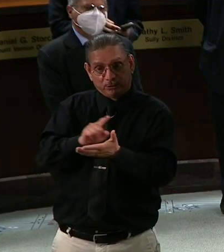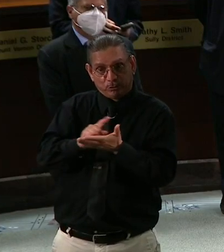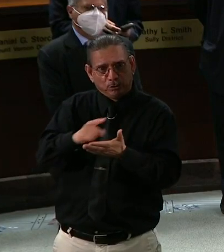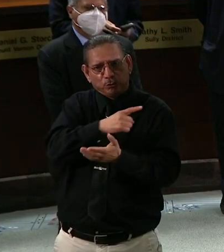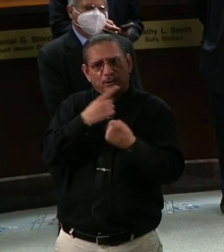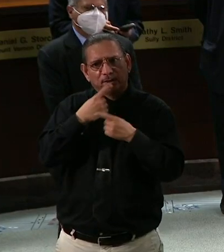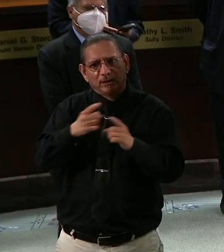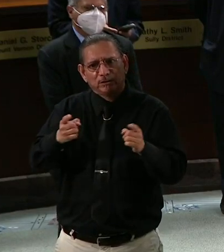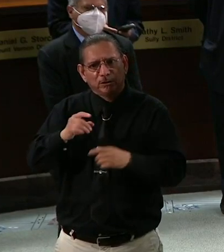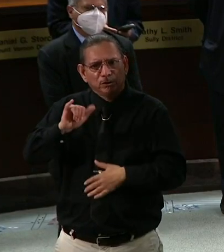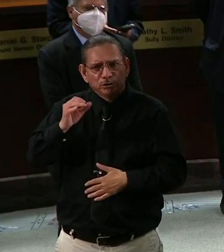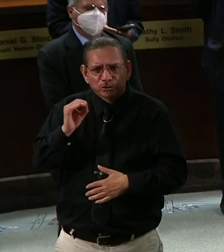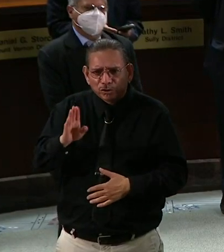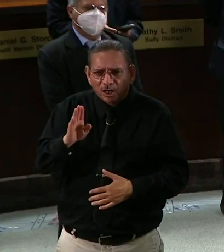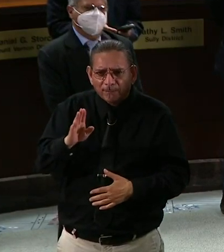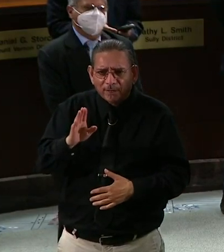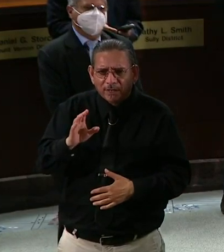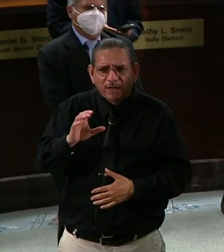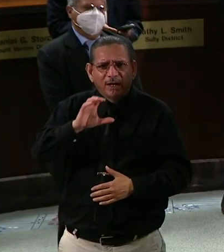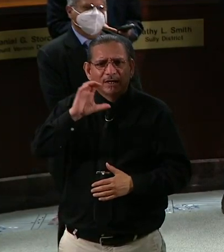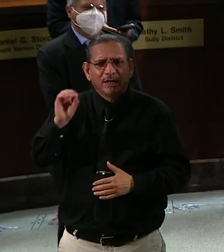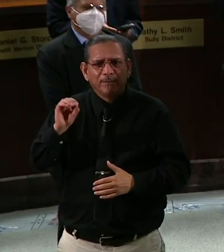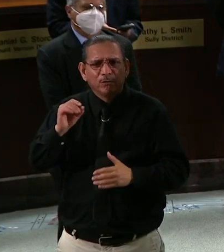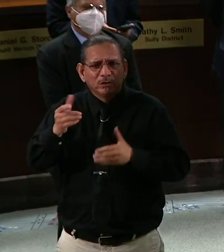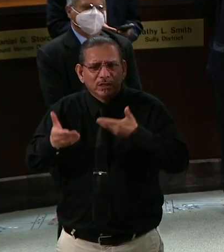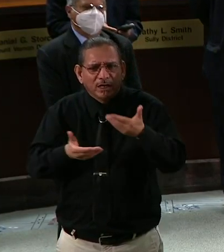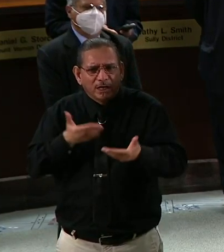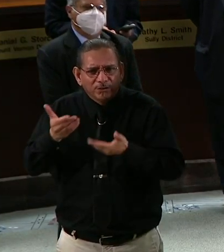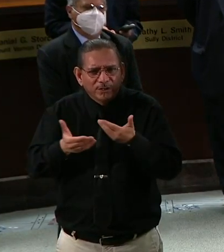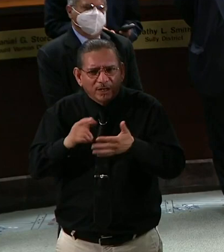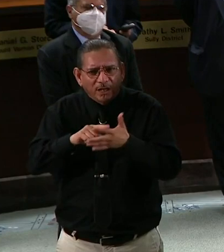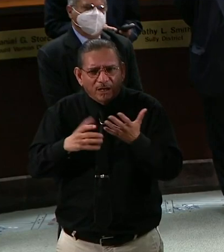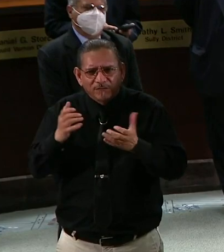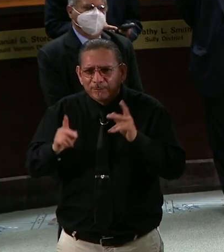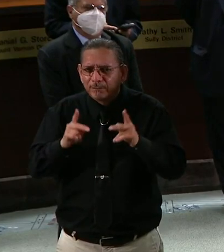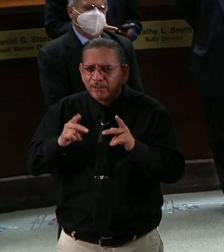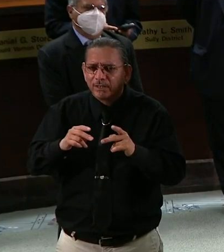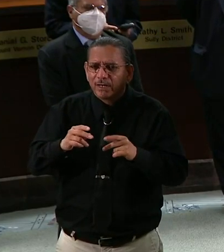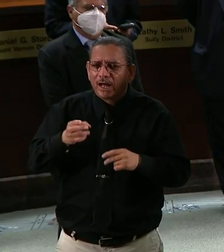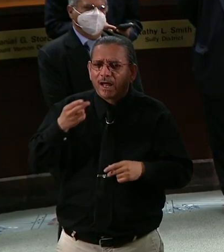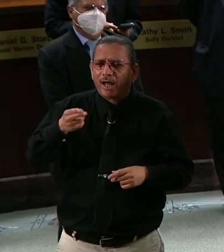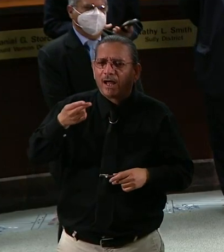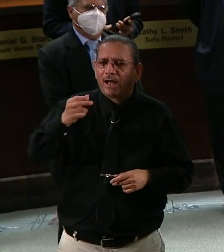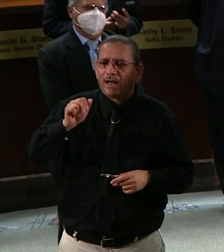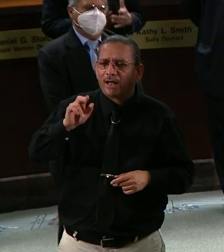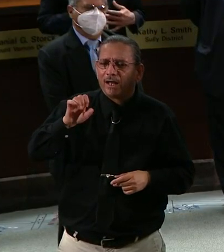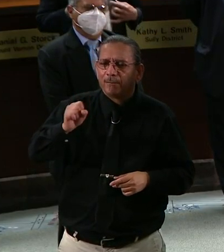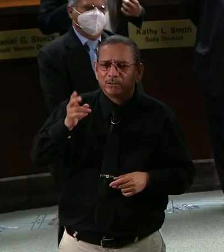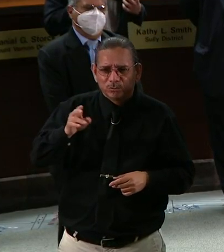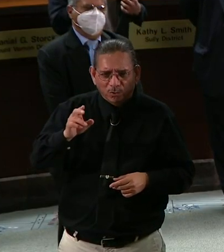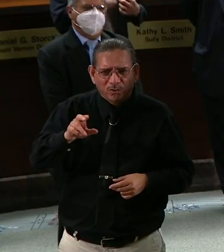OF THAT EARLY IF YOU ANNOUNCED- THE JOB. THE COMPANY THAT WAS.